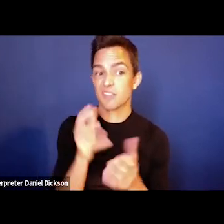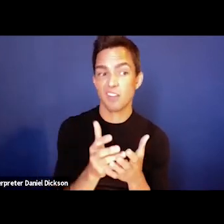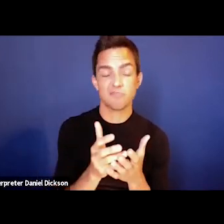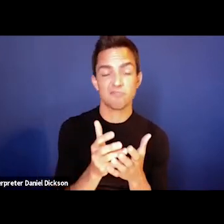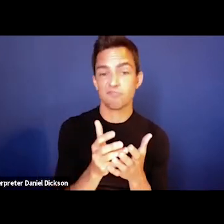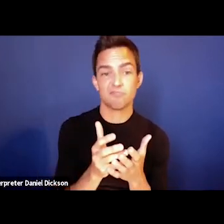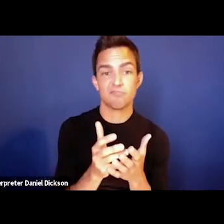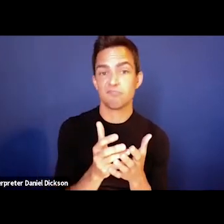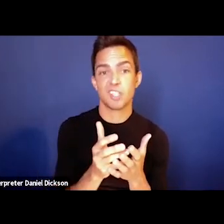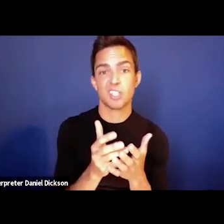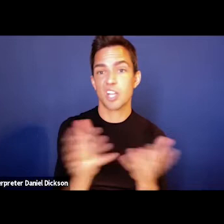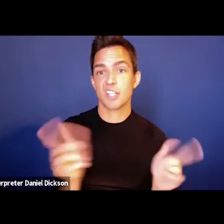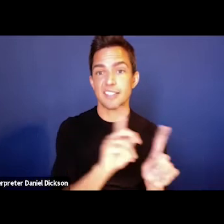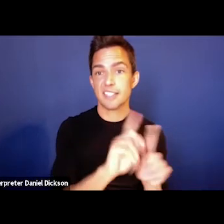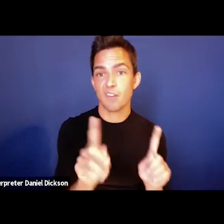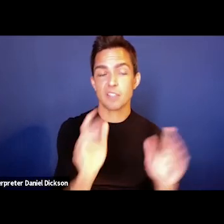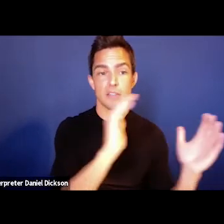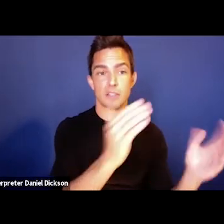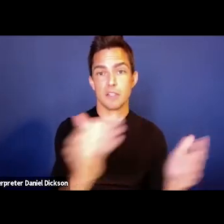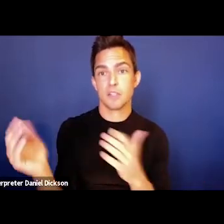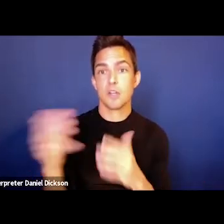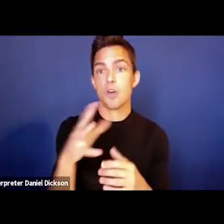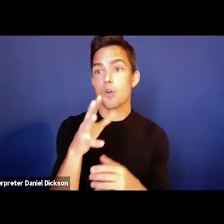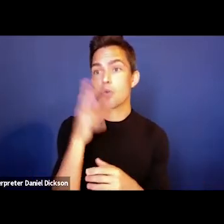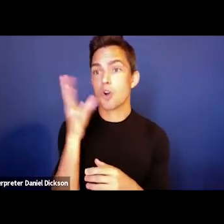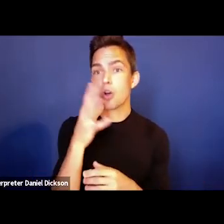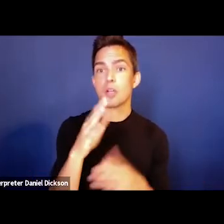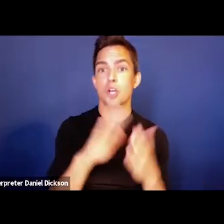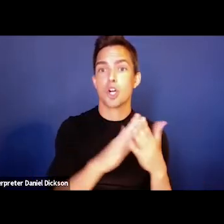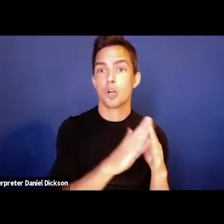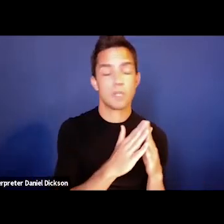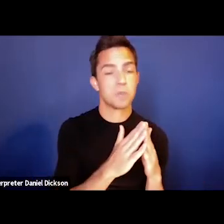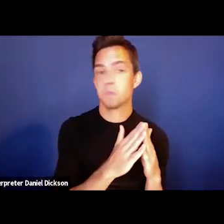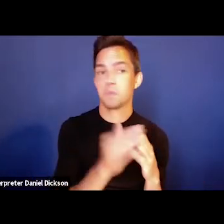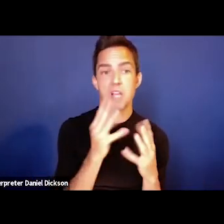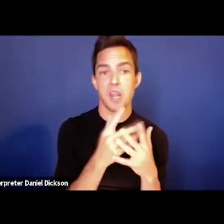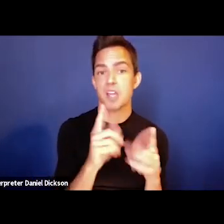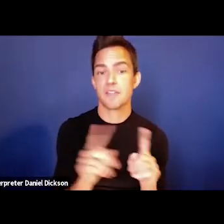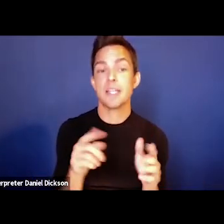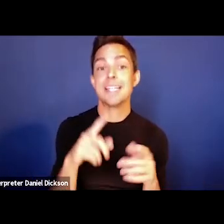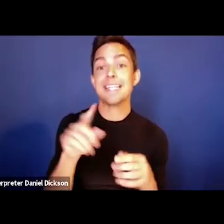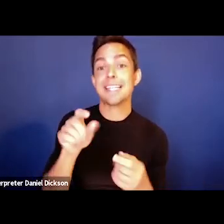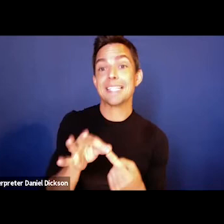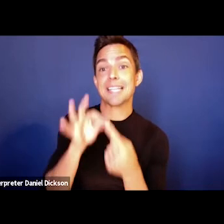lot of difference between rural and urban locations except for quantity of contacts